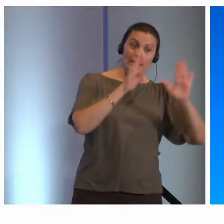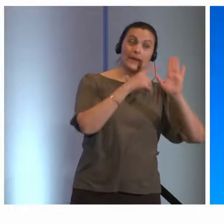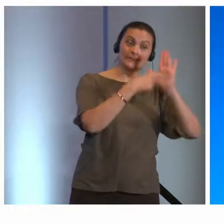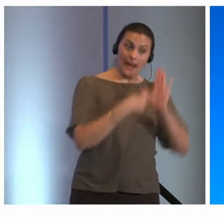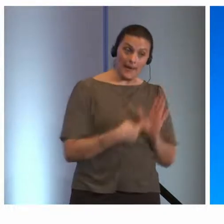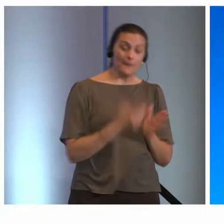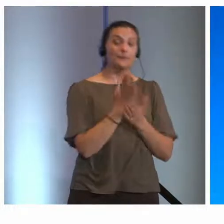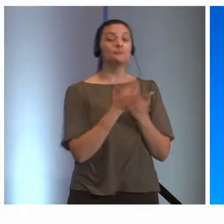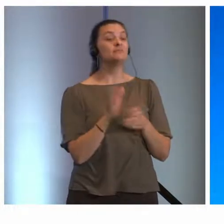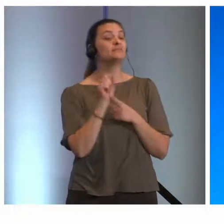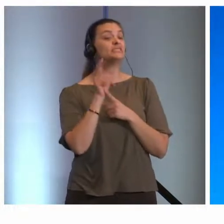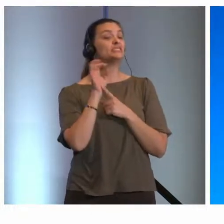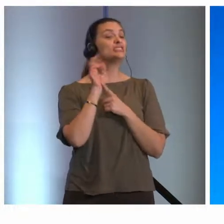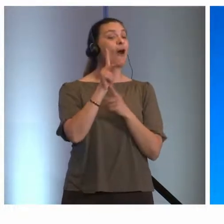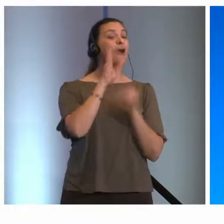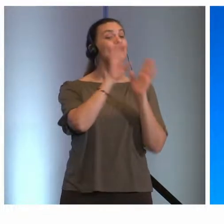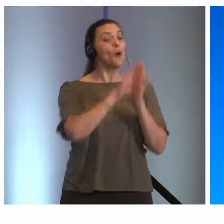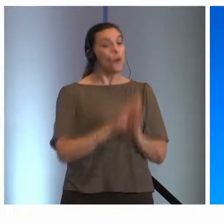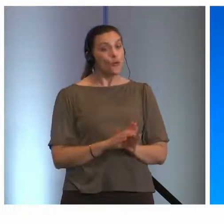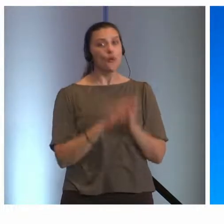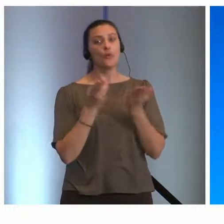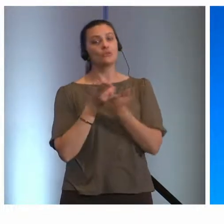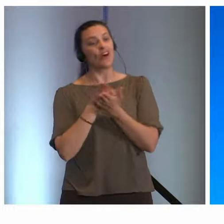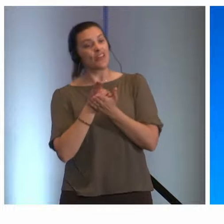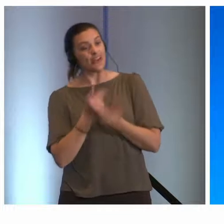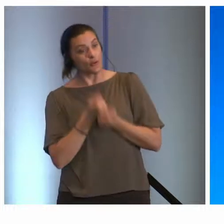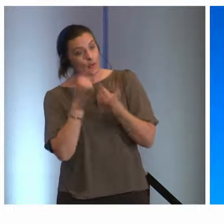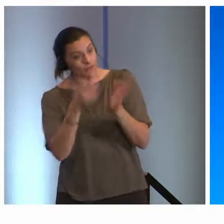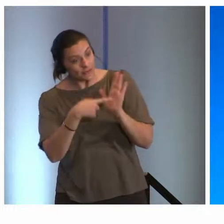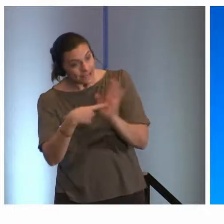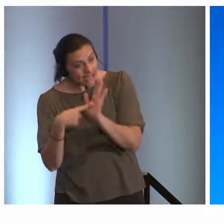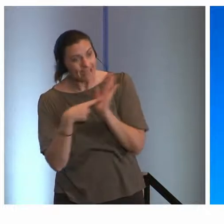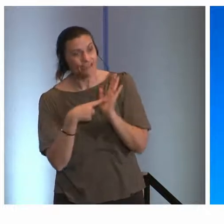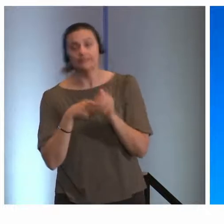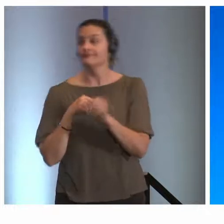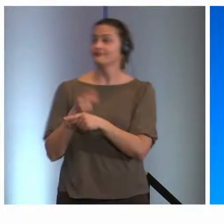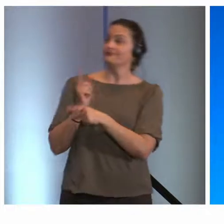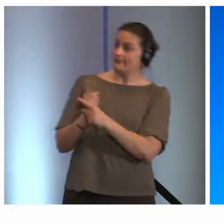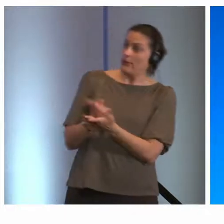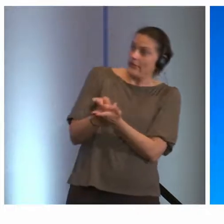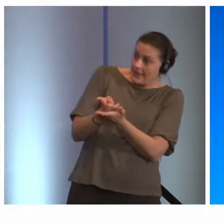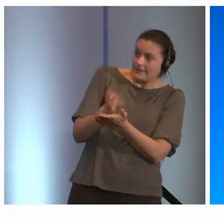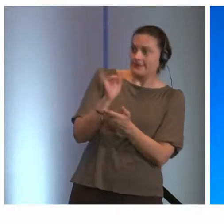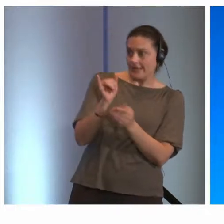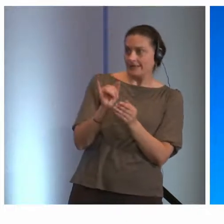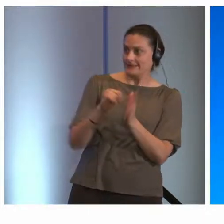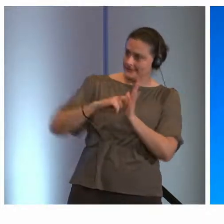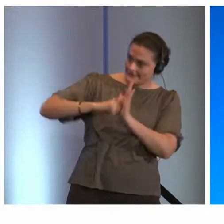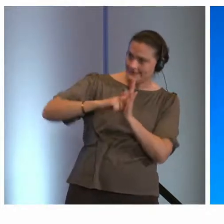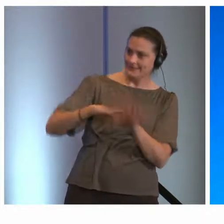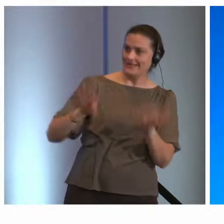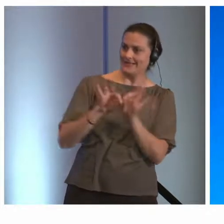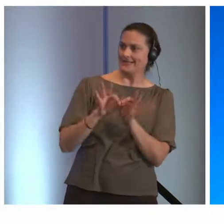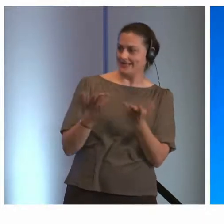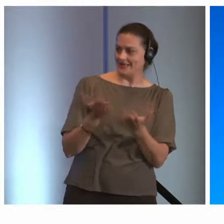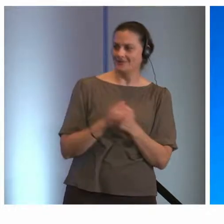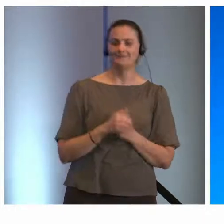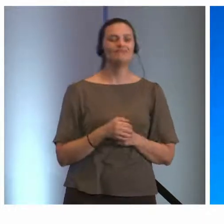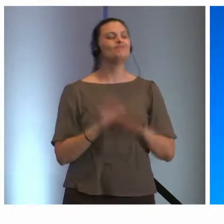great. -- Tari: And some that are so great -- with the stock photos and their representations of -- that are authentic. -- Tari: Right.